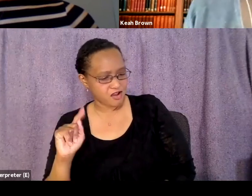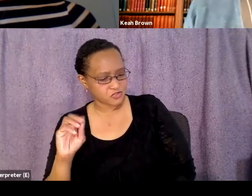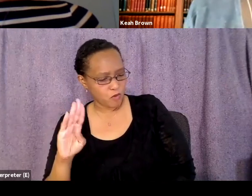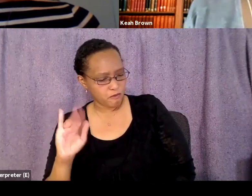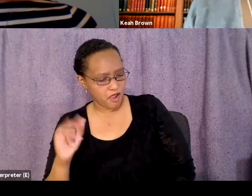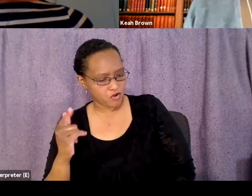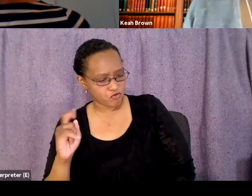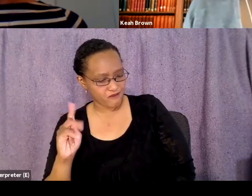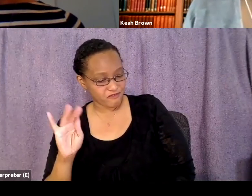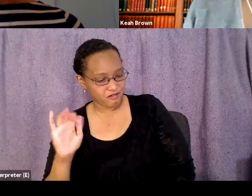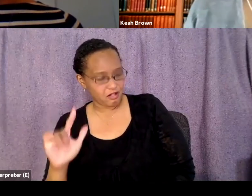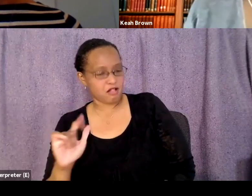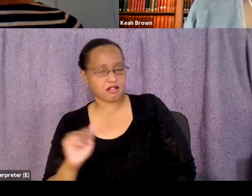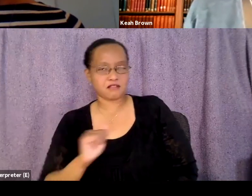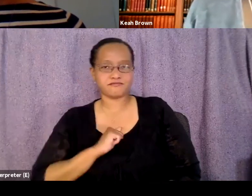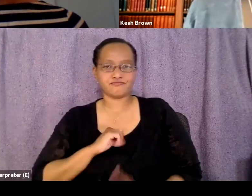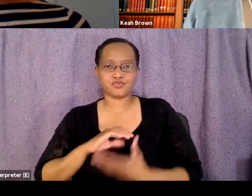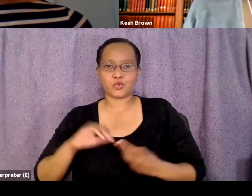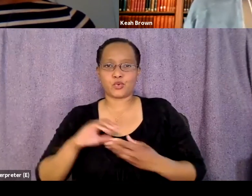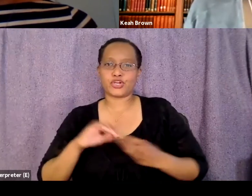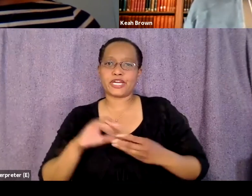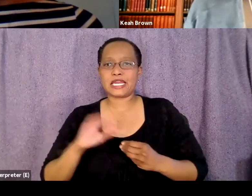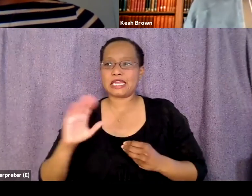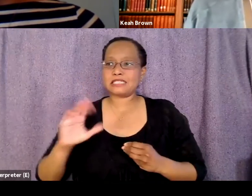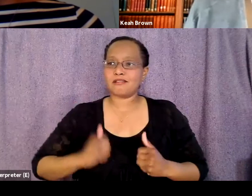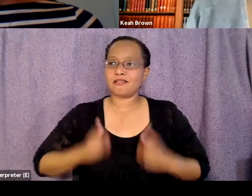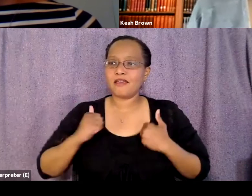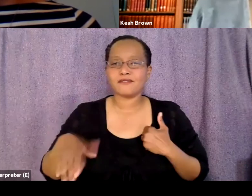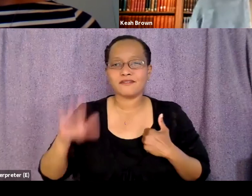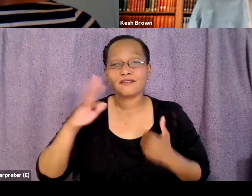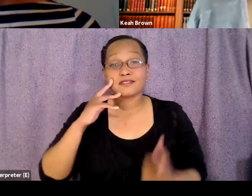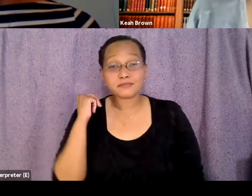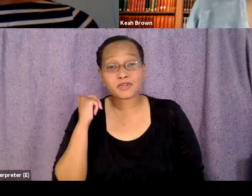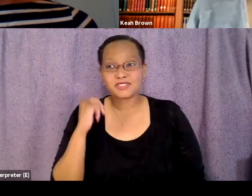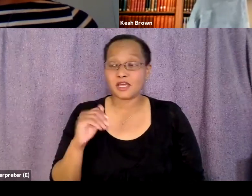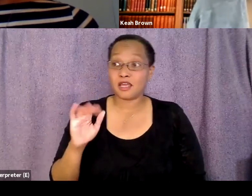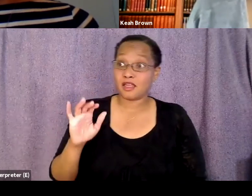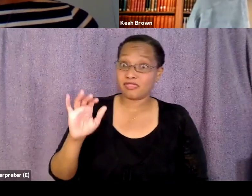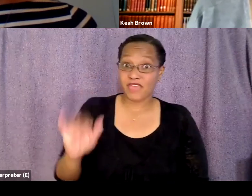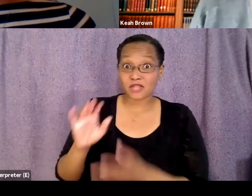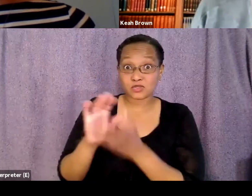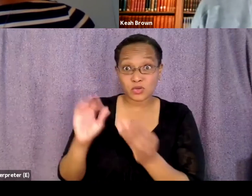Keah Brown: There autobiographical experience like it was very white, maybe his experience